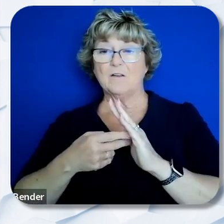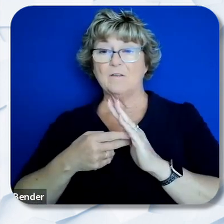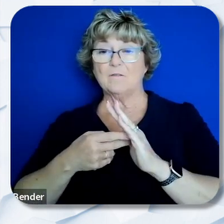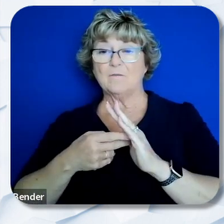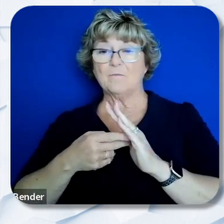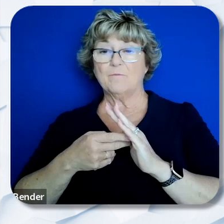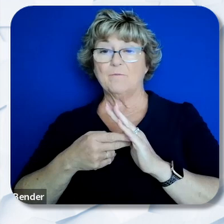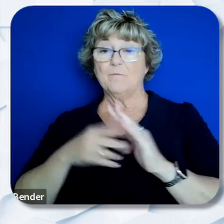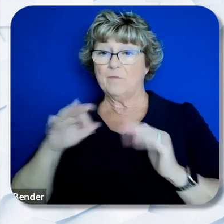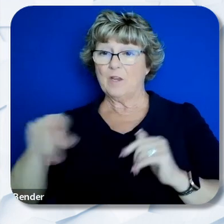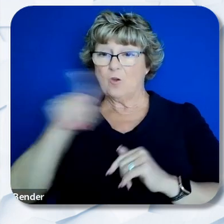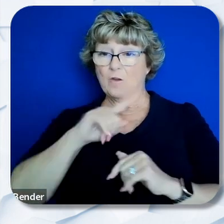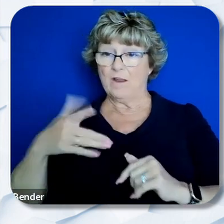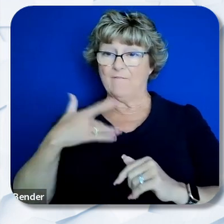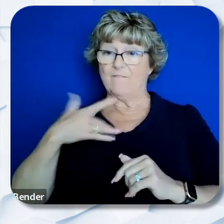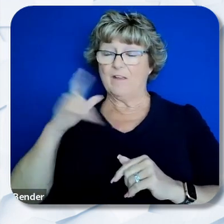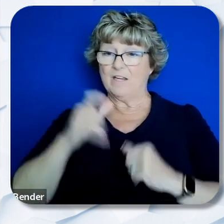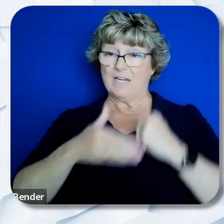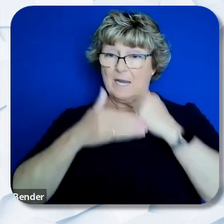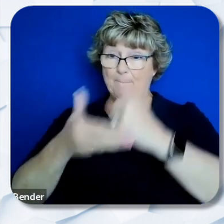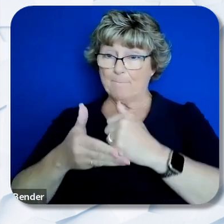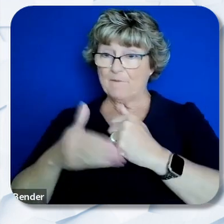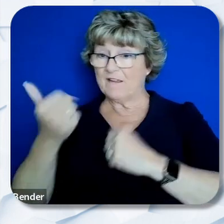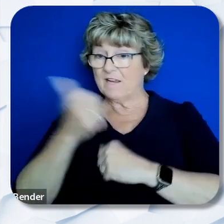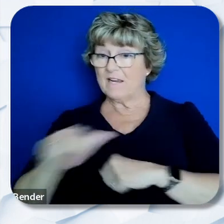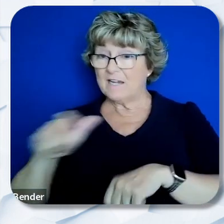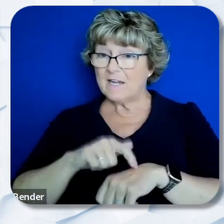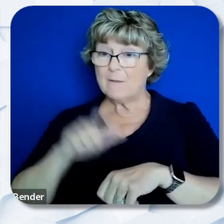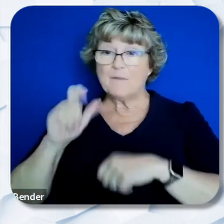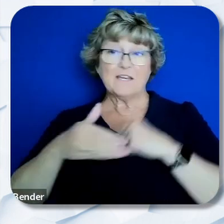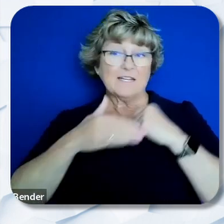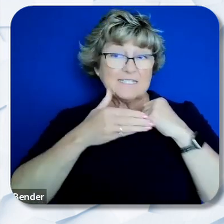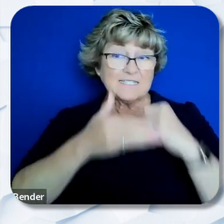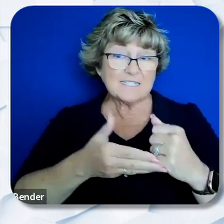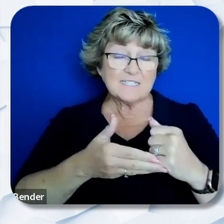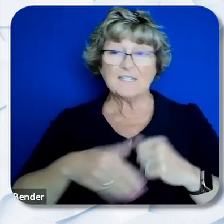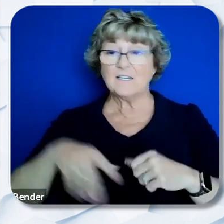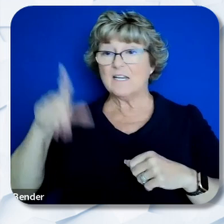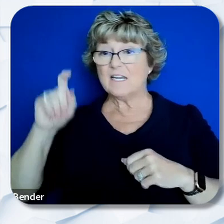if you find that you need help at any time, if you need assistance, if you need to meet